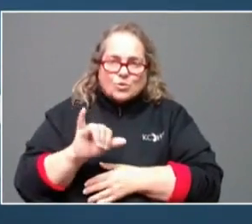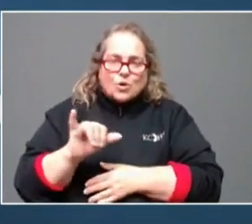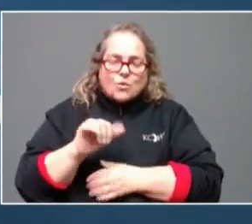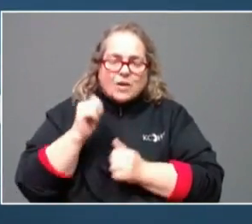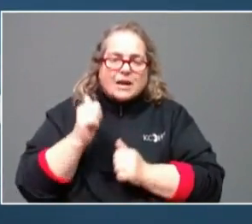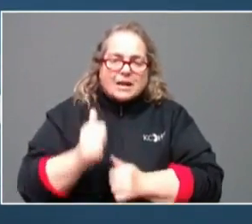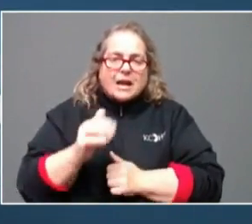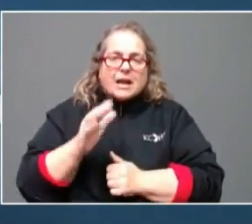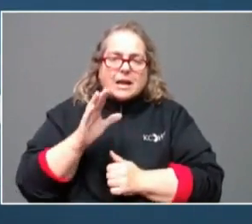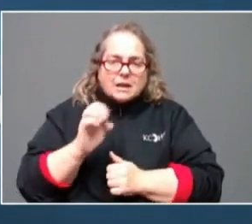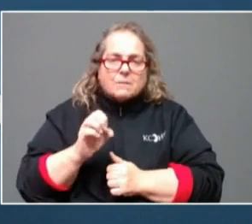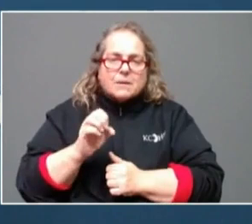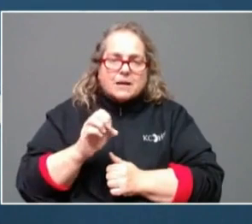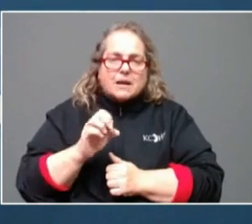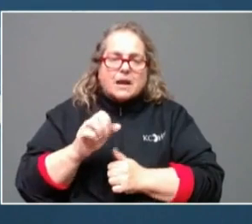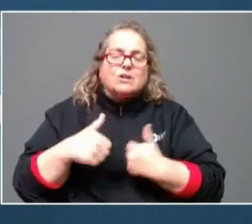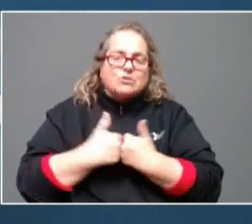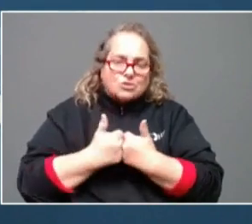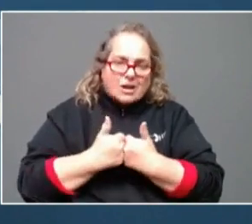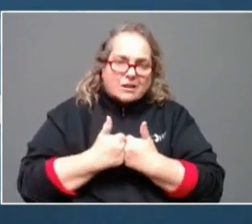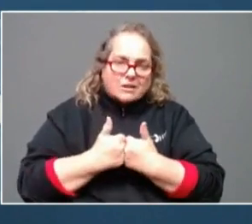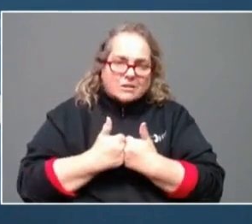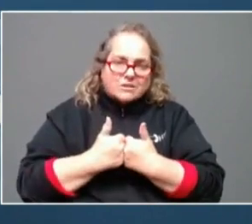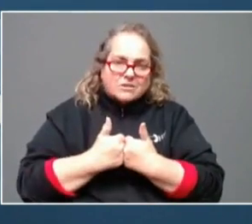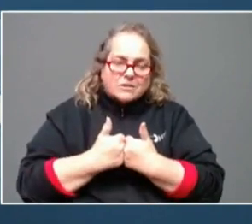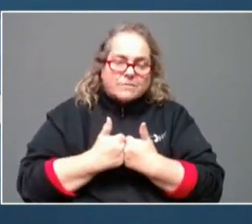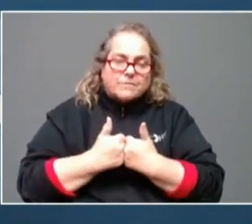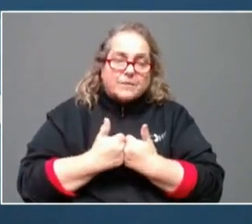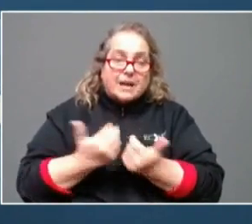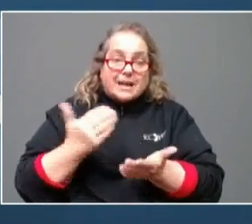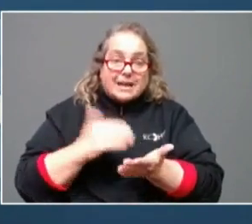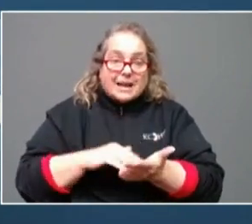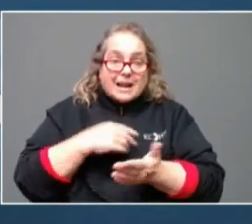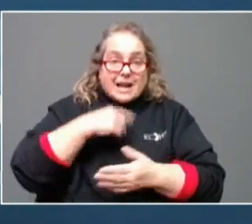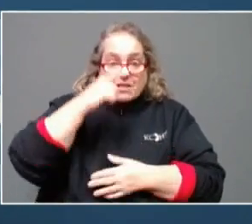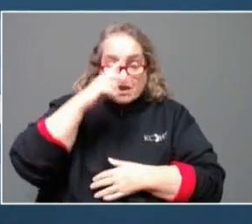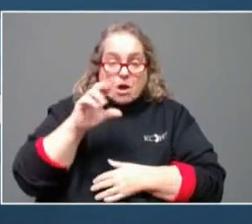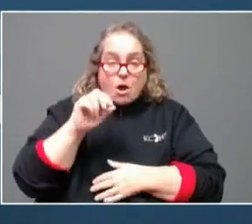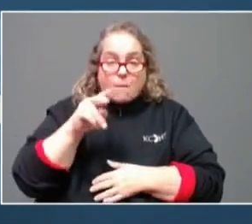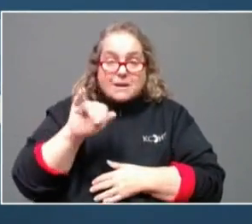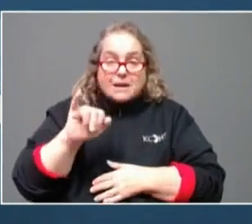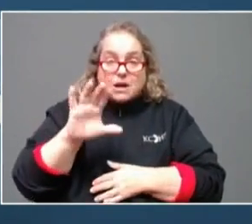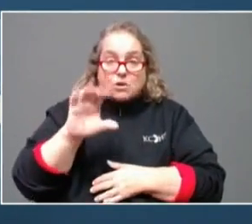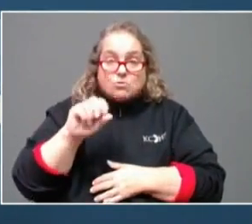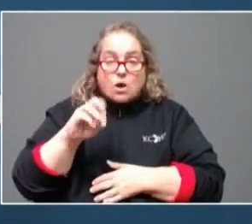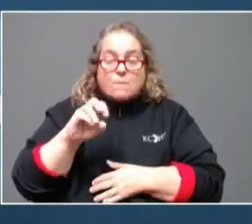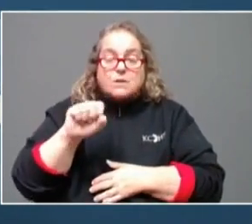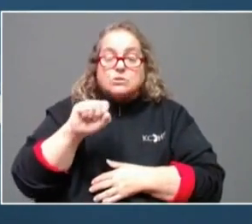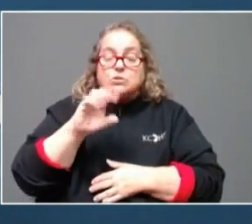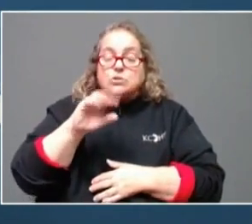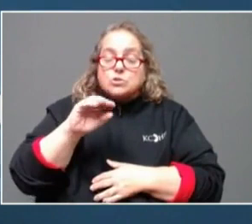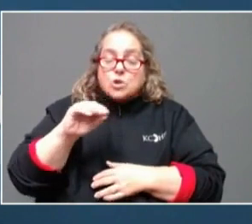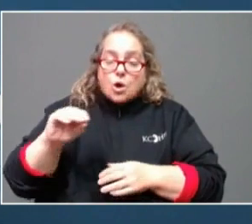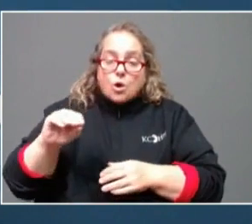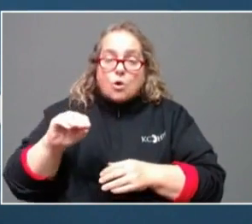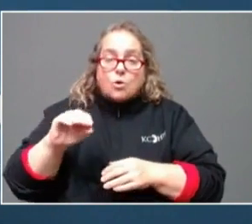real challenge. Again I think a macron is so contagious that even your best